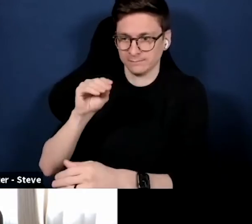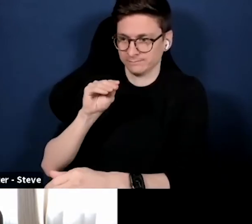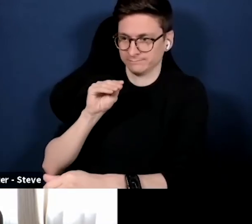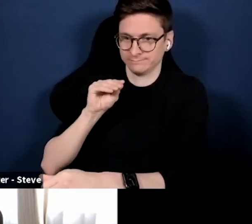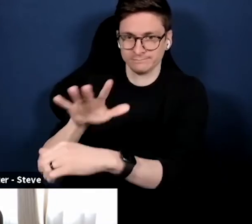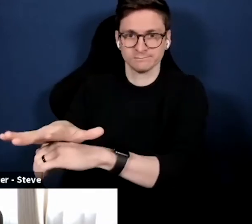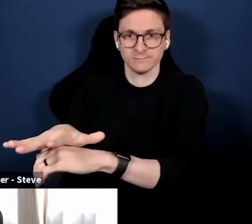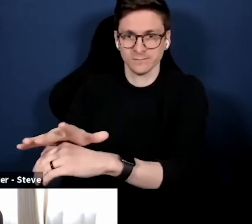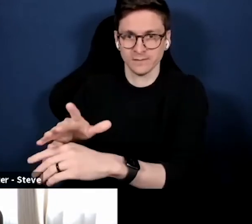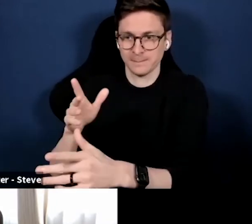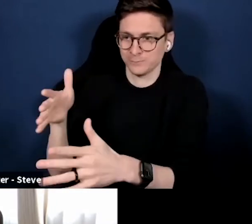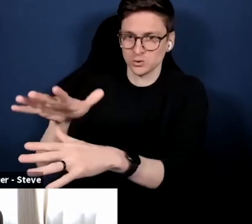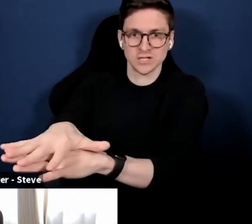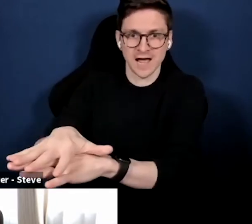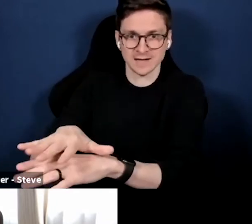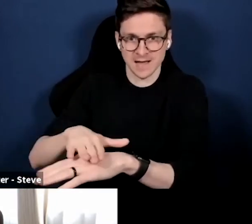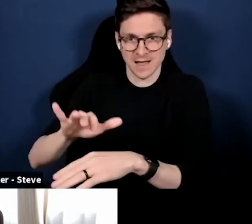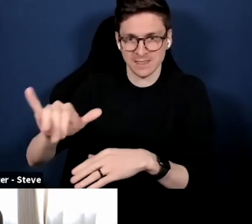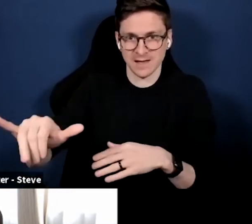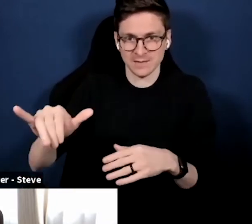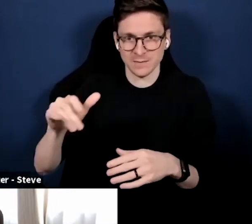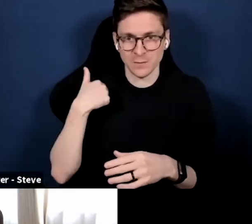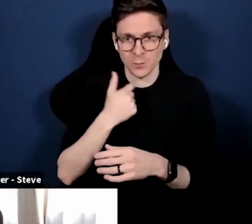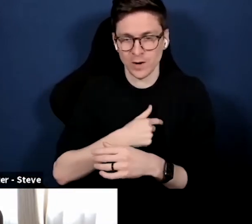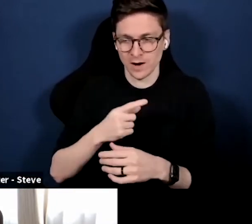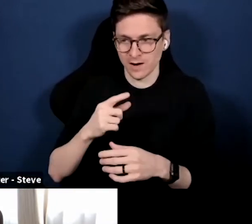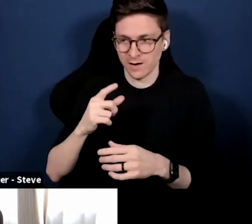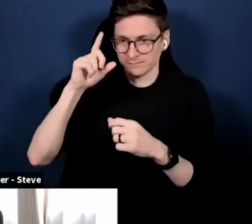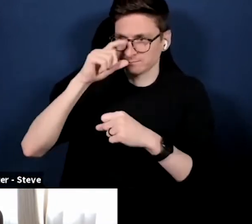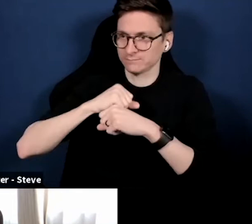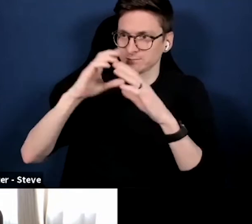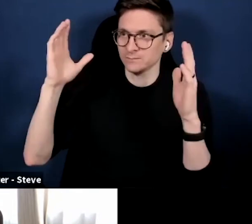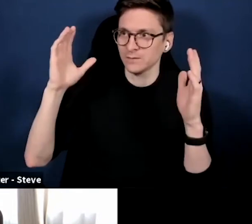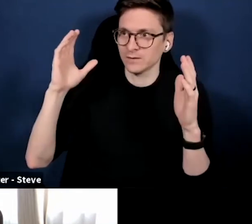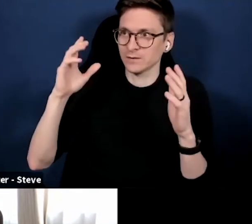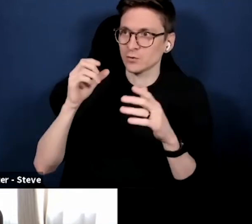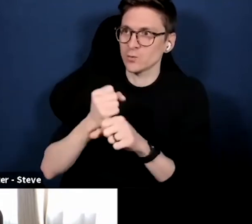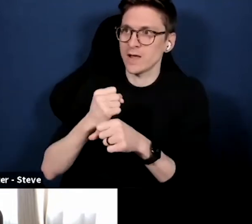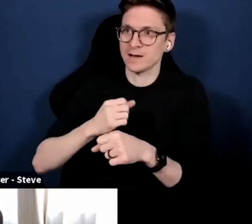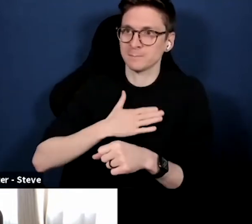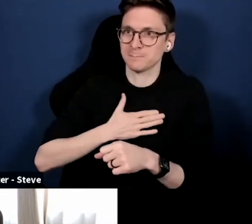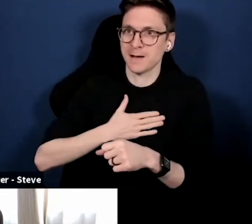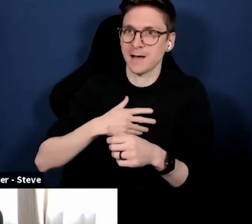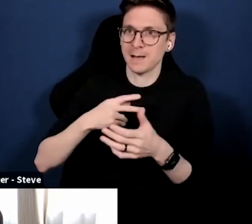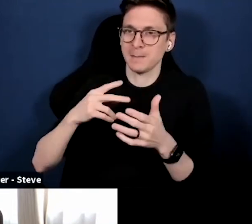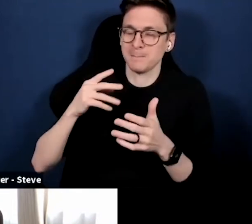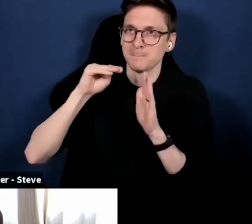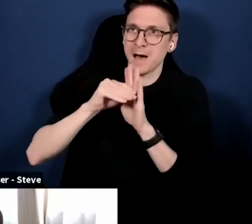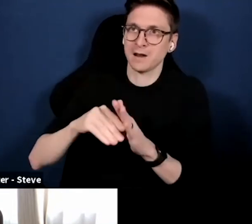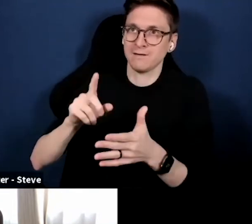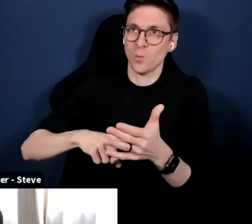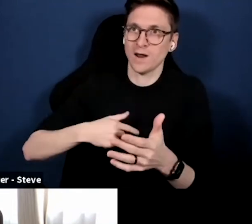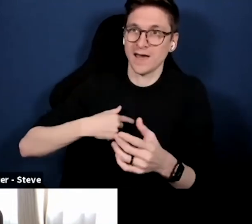our minds we are forming an intentional model of what we think the other person is doing and so